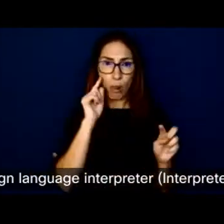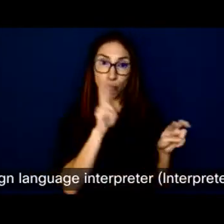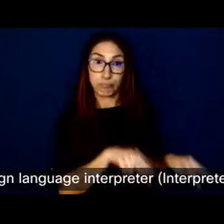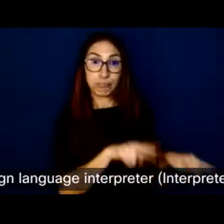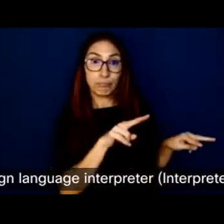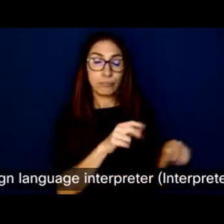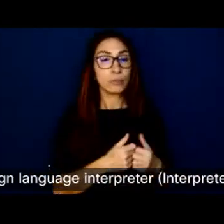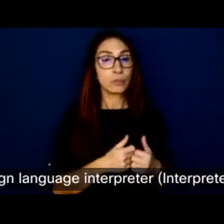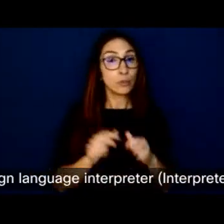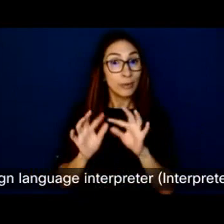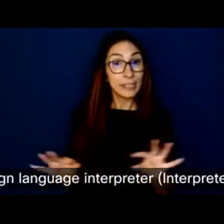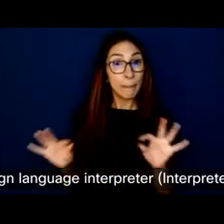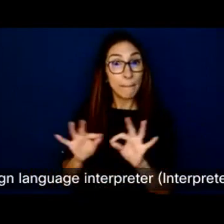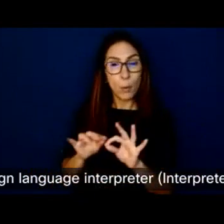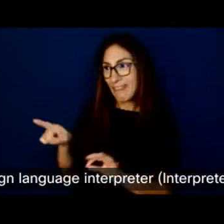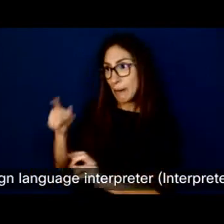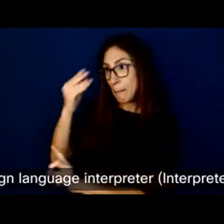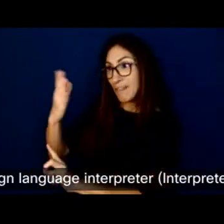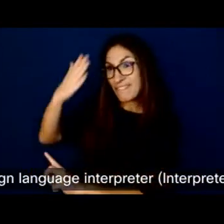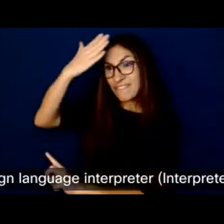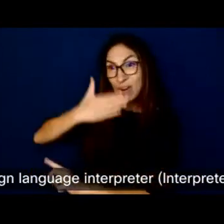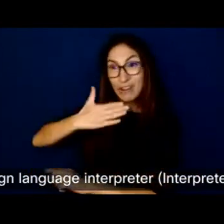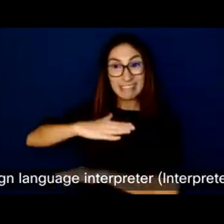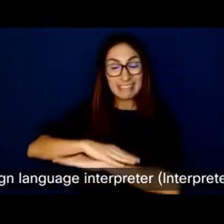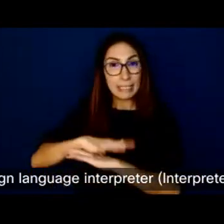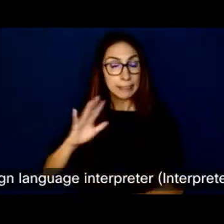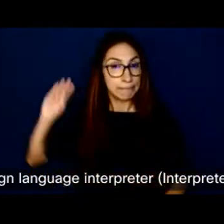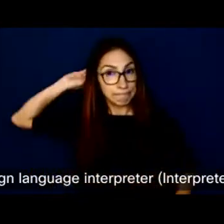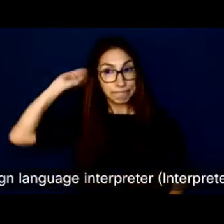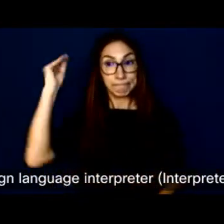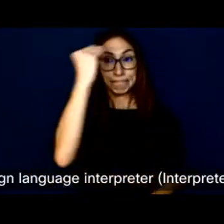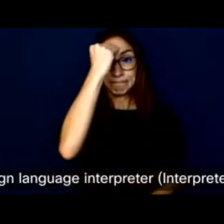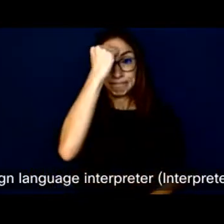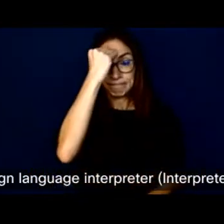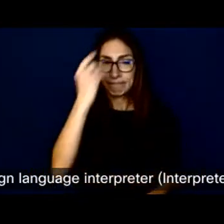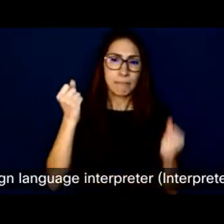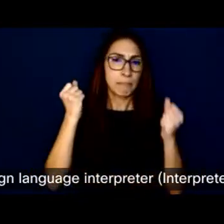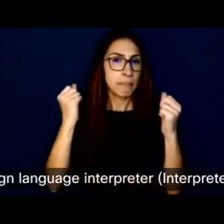aware that not everyone shares their their status openly is important. So, your receptionist shouldn't be saying you're here